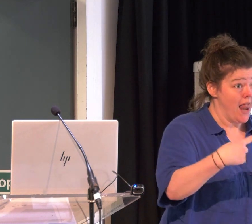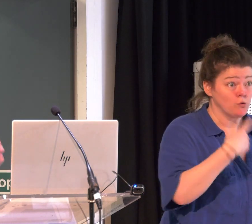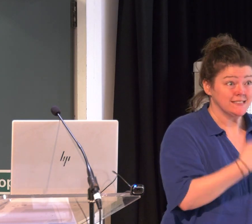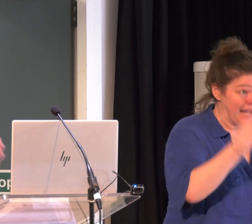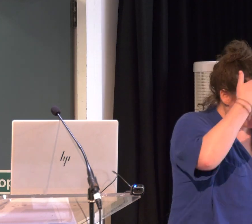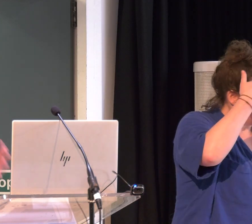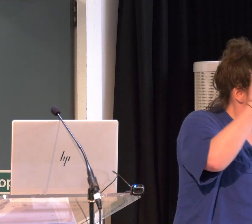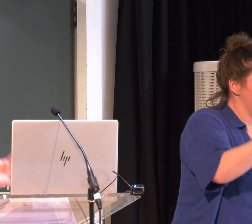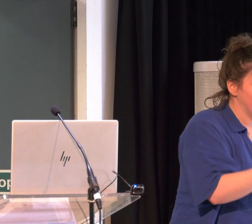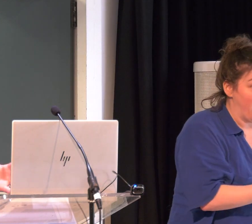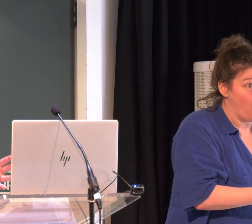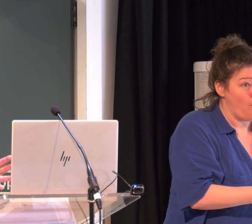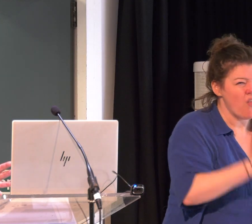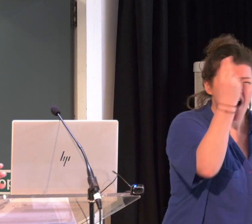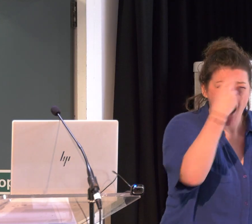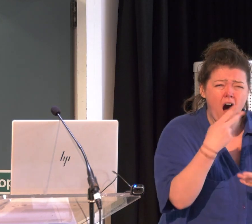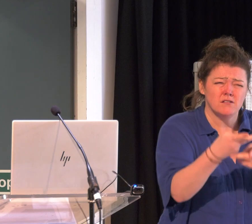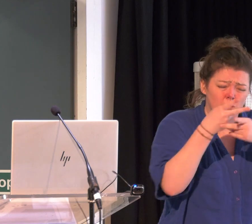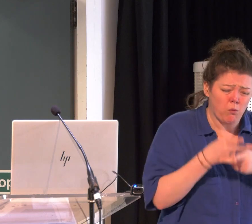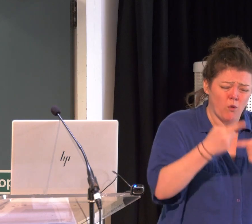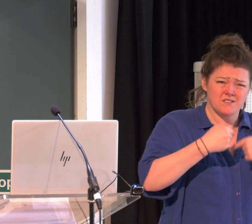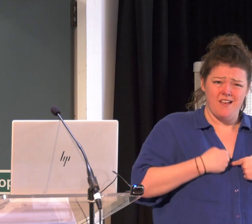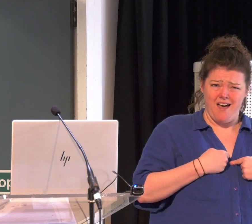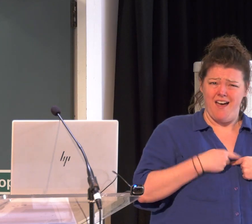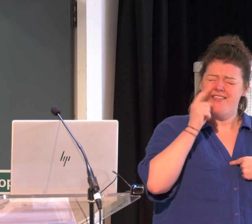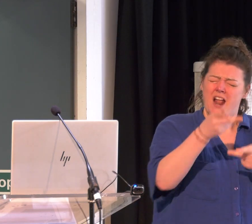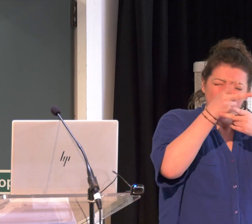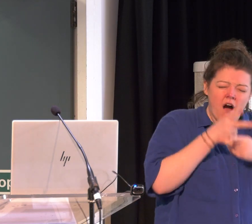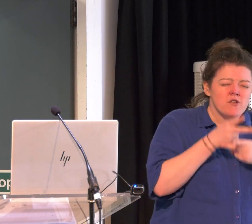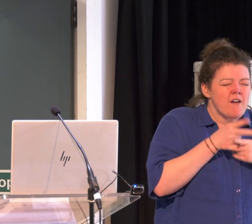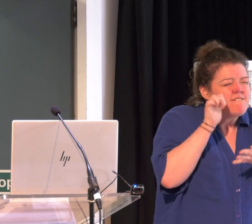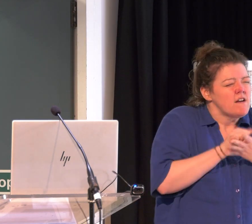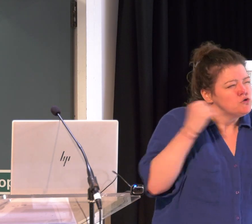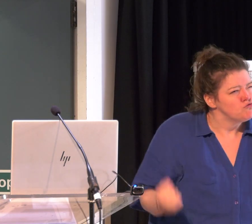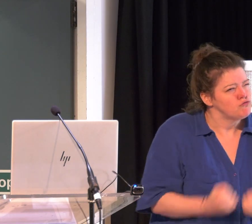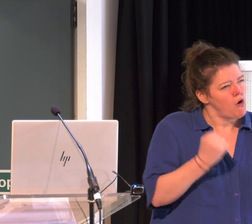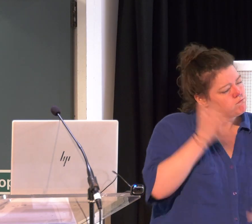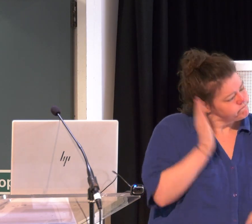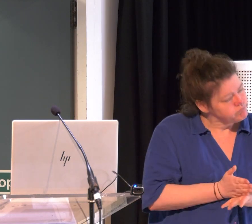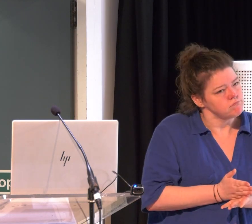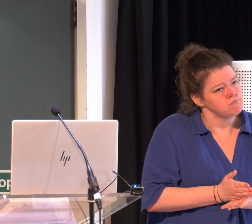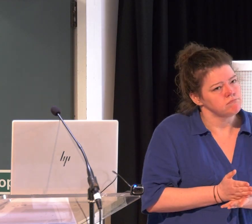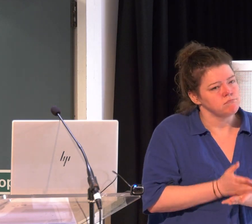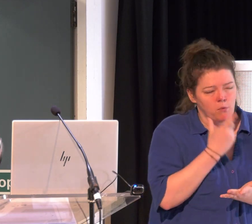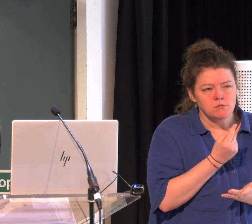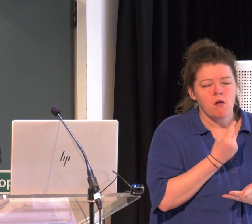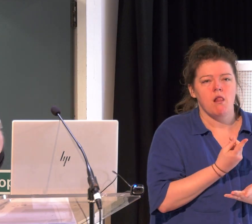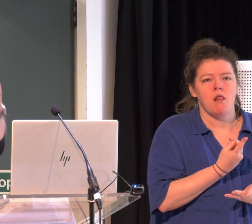They look after our mental health and they look after it in a very, very concrete way, they address ourselves.